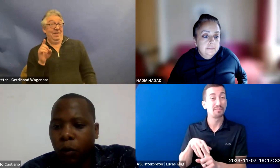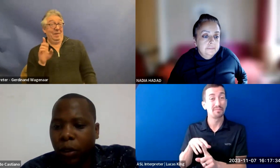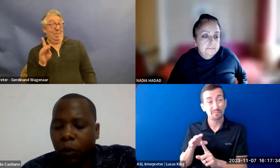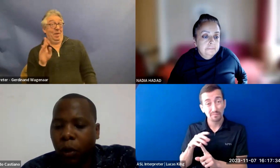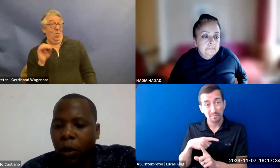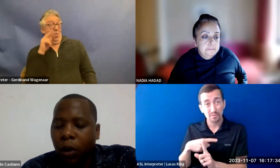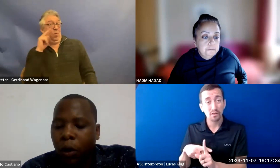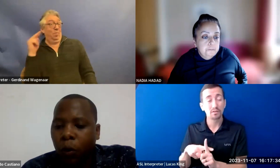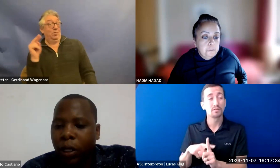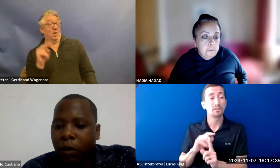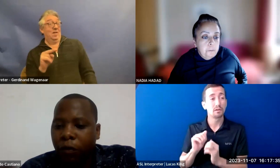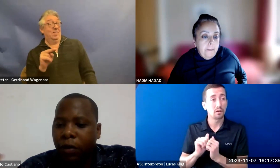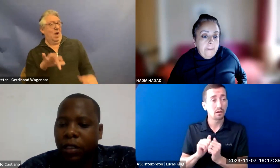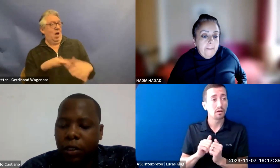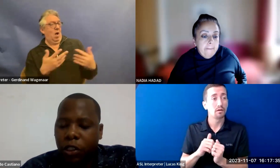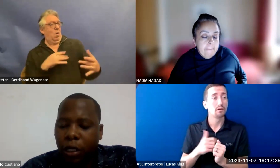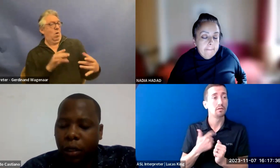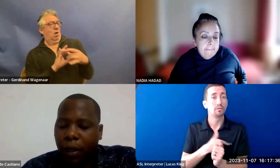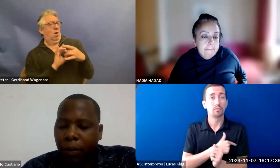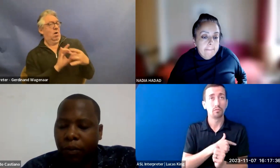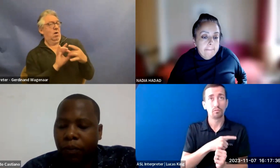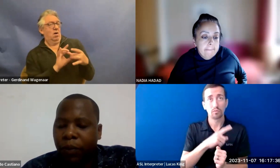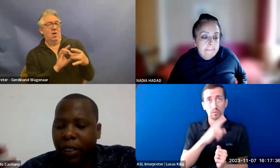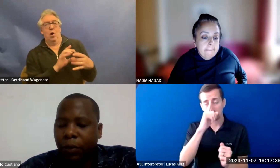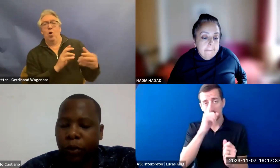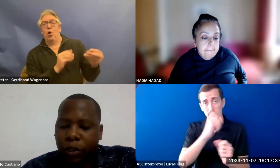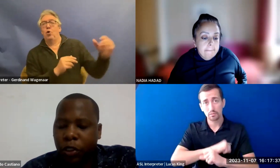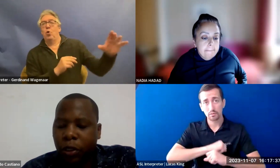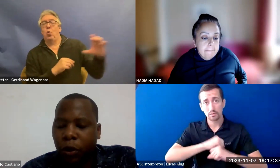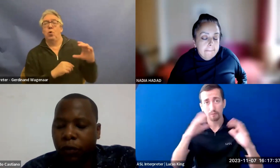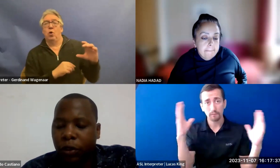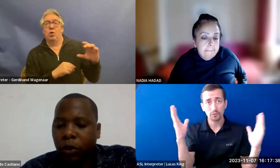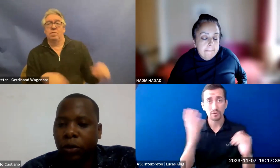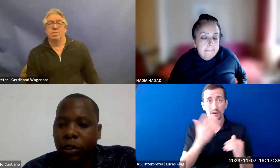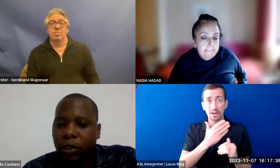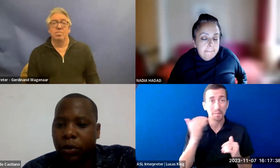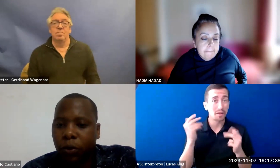and how we envisage a better positioning of the donors